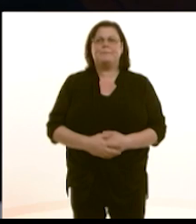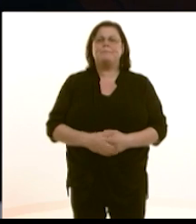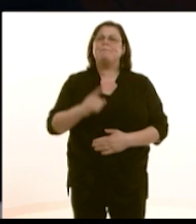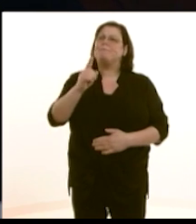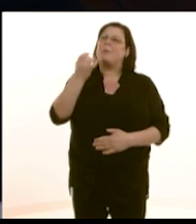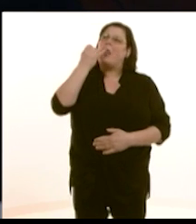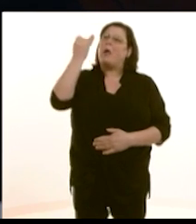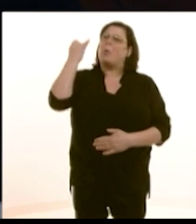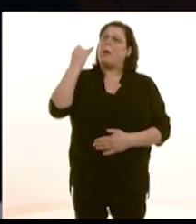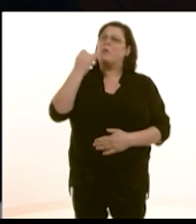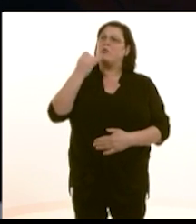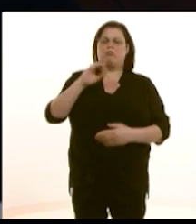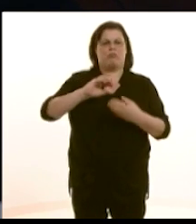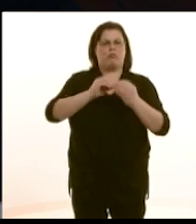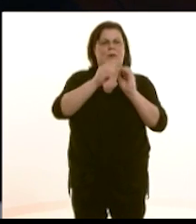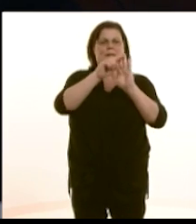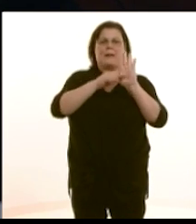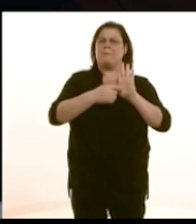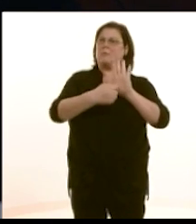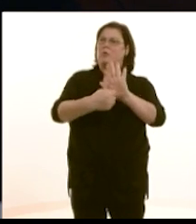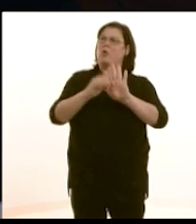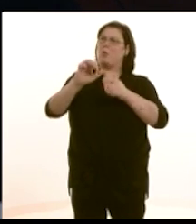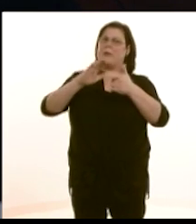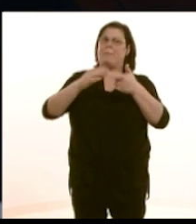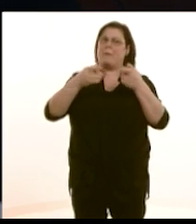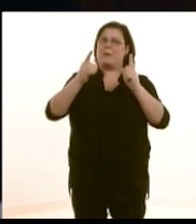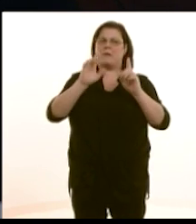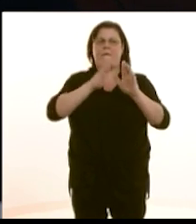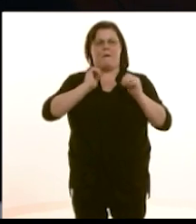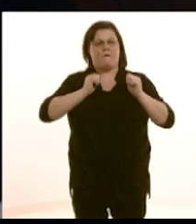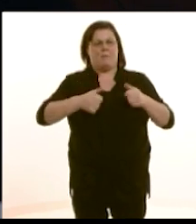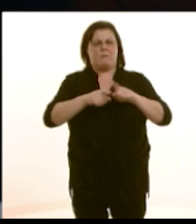written statement, your Deputy Minister for Farming and Food urged farmers, and I quote: